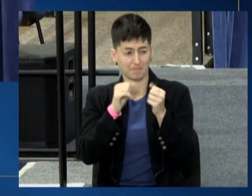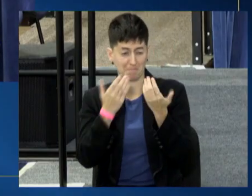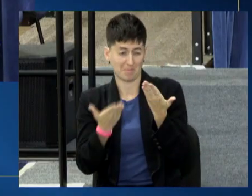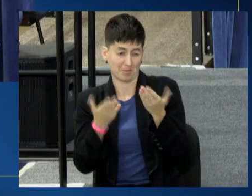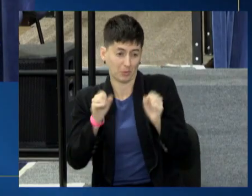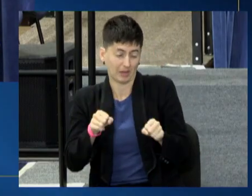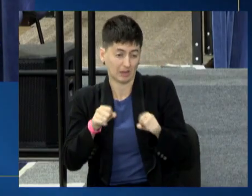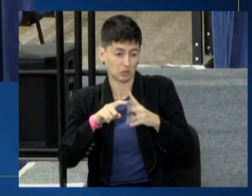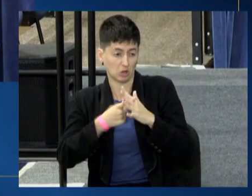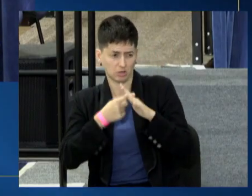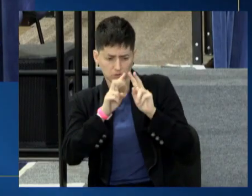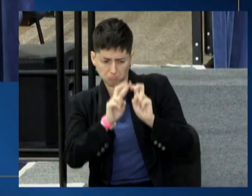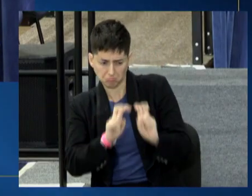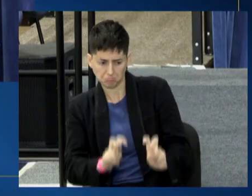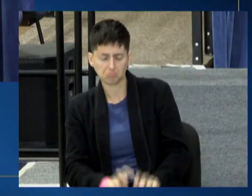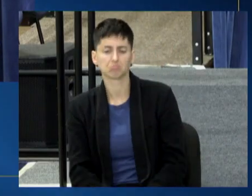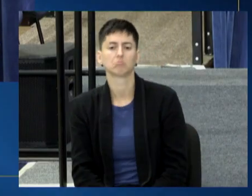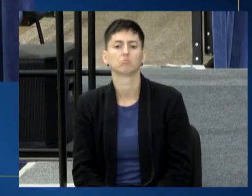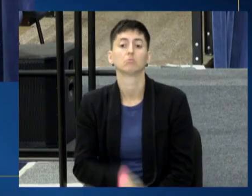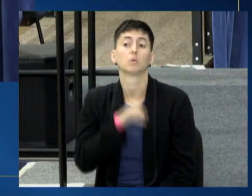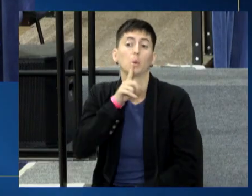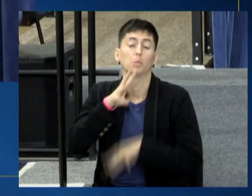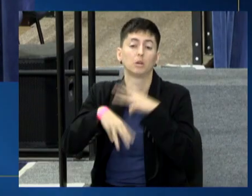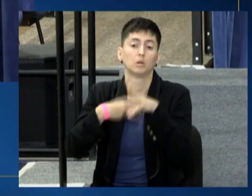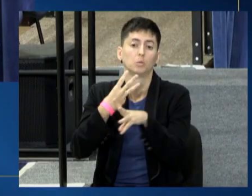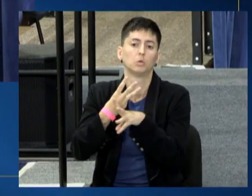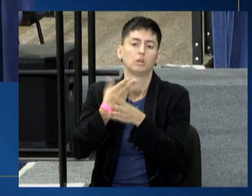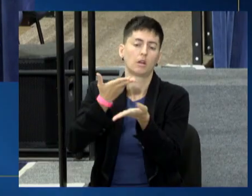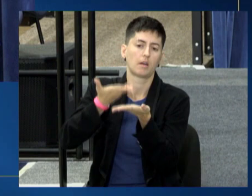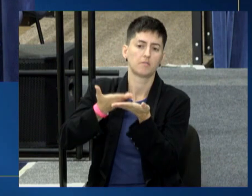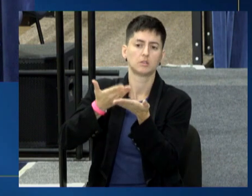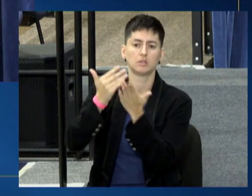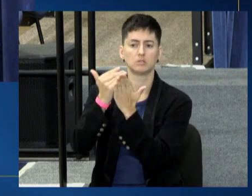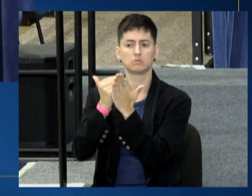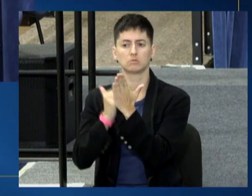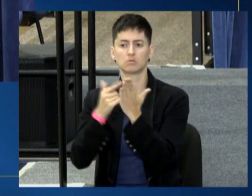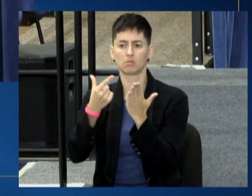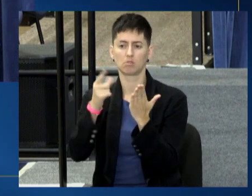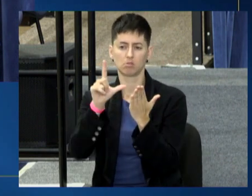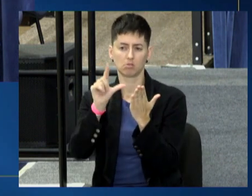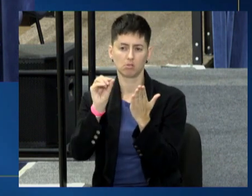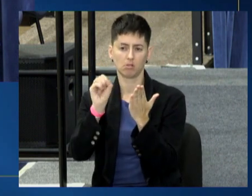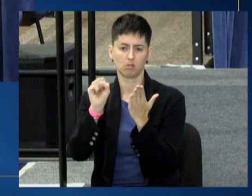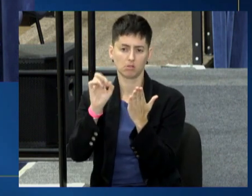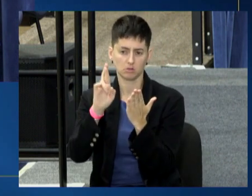real-world evidence glossary, provided leadership for this cross-agency effort to create sort of a